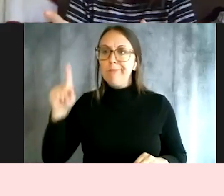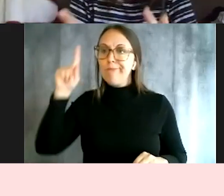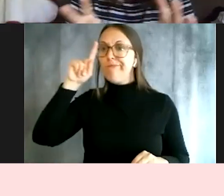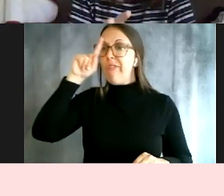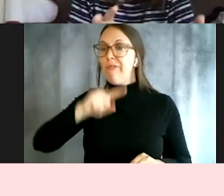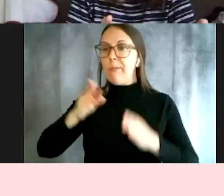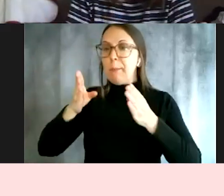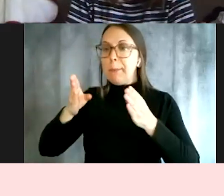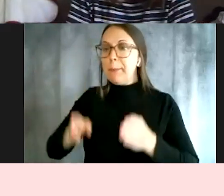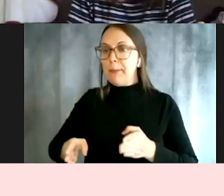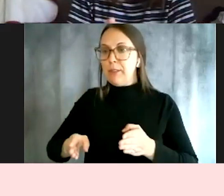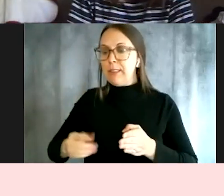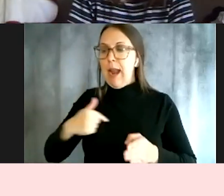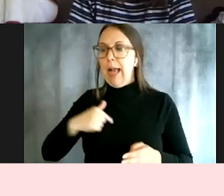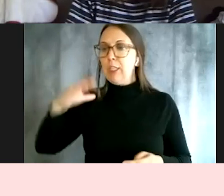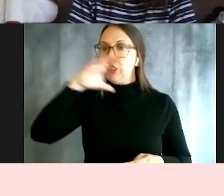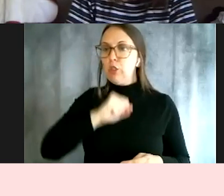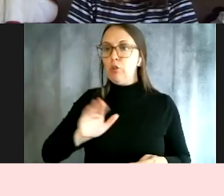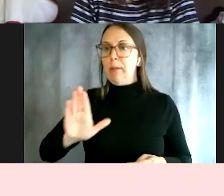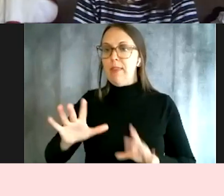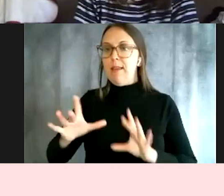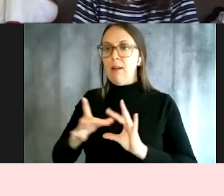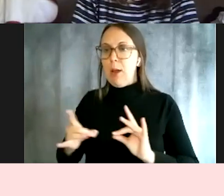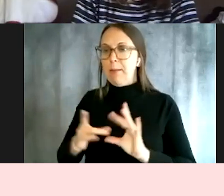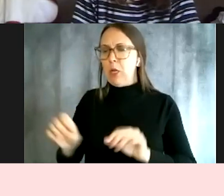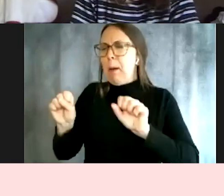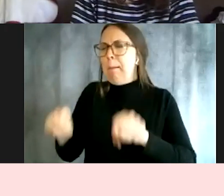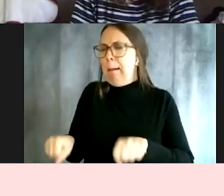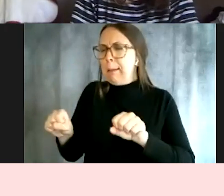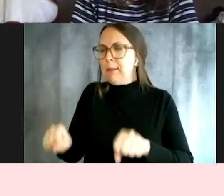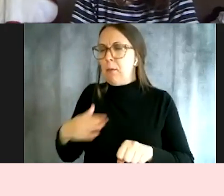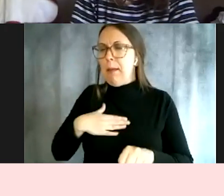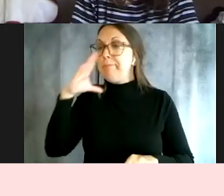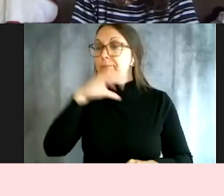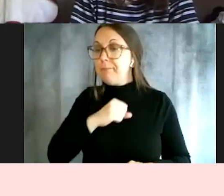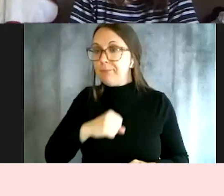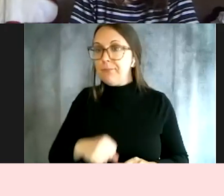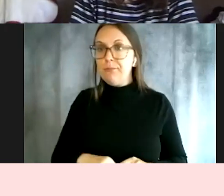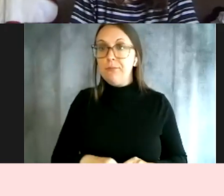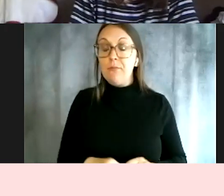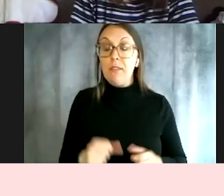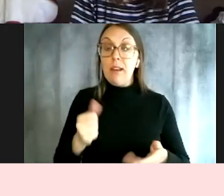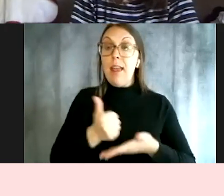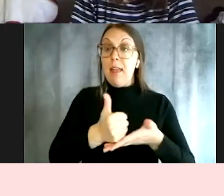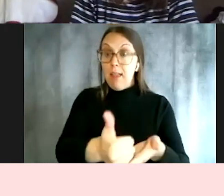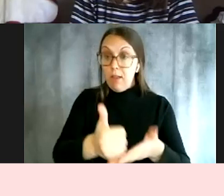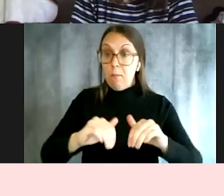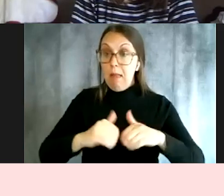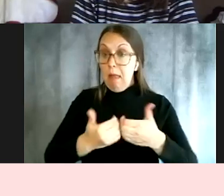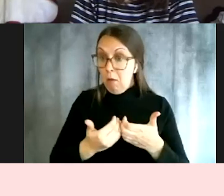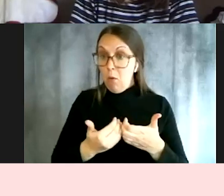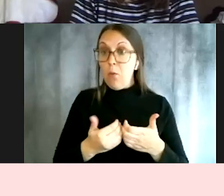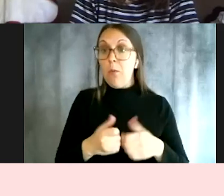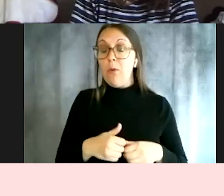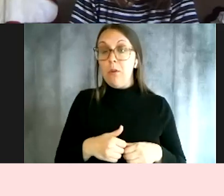assume their commentary would be so, that can be really useful for figuring out how different kinds